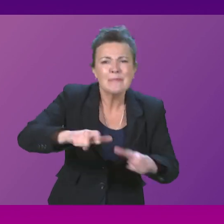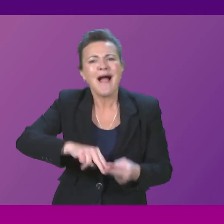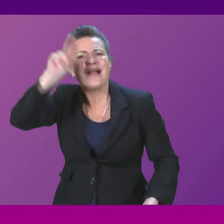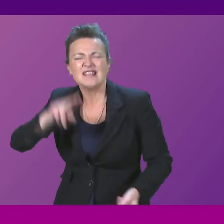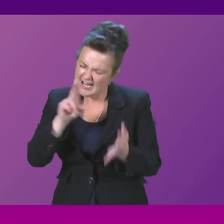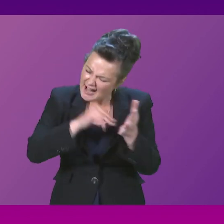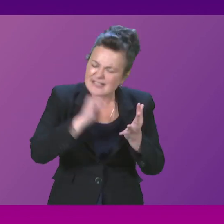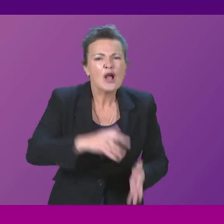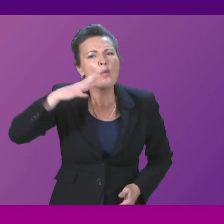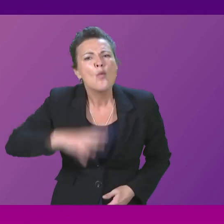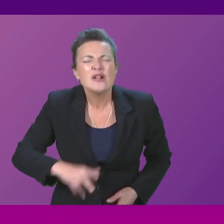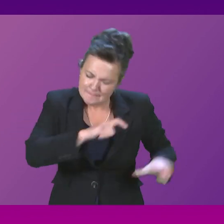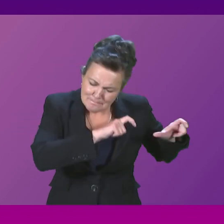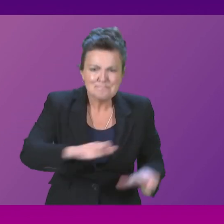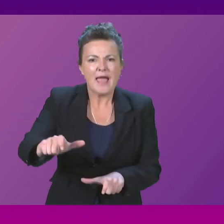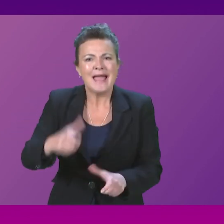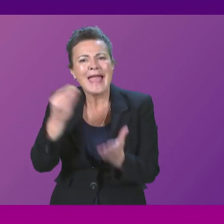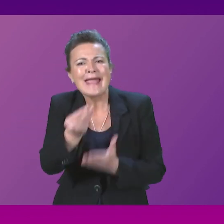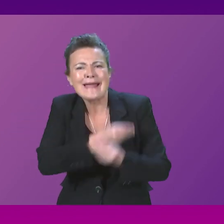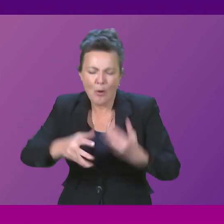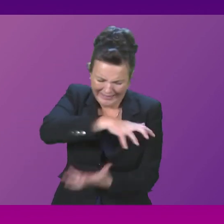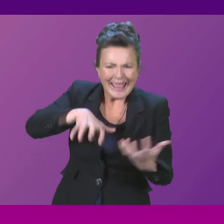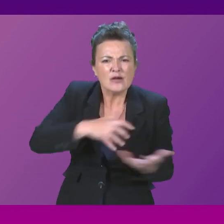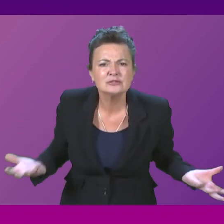Nicola Sturgeon wants permanent economic chaos. Thank you.